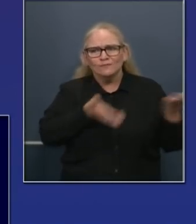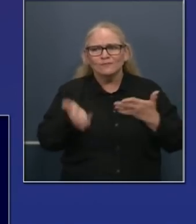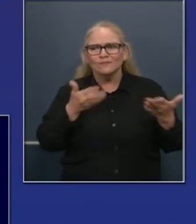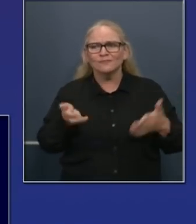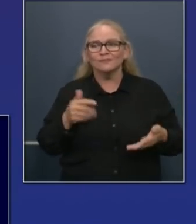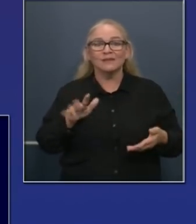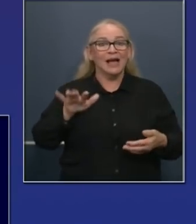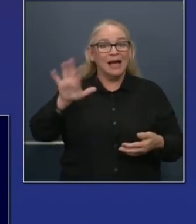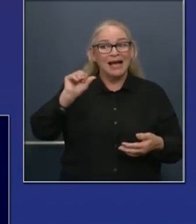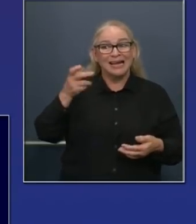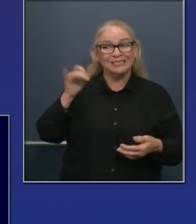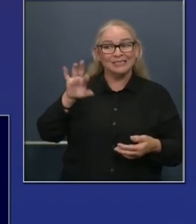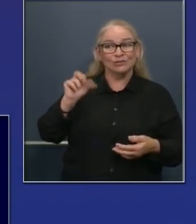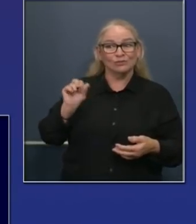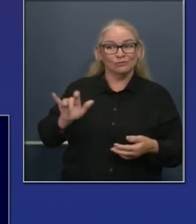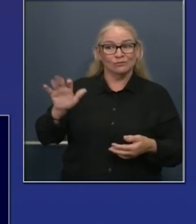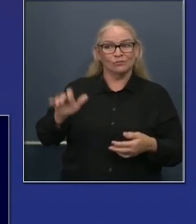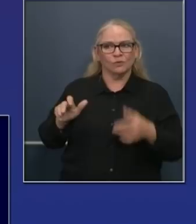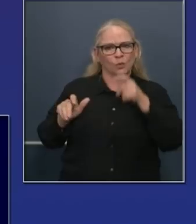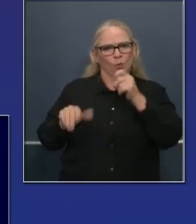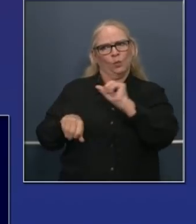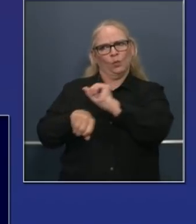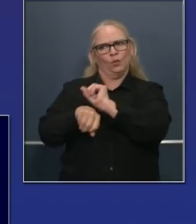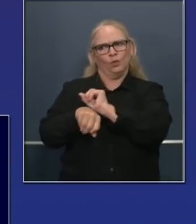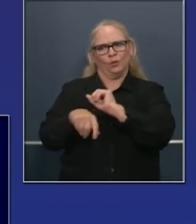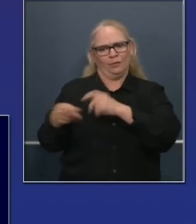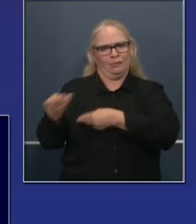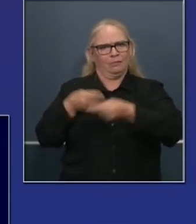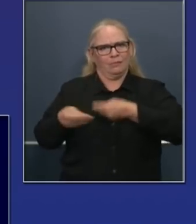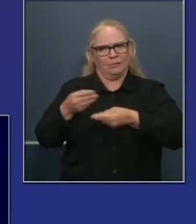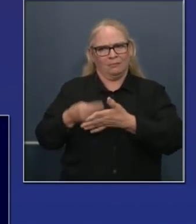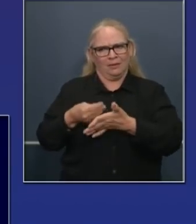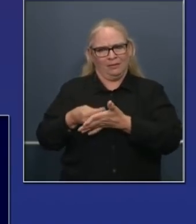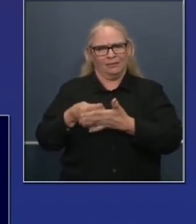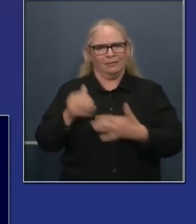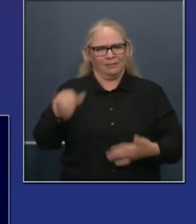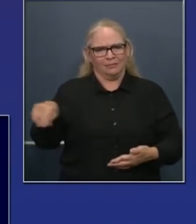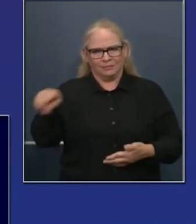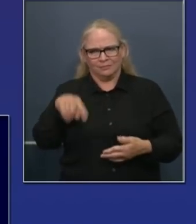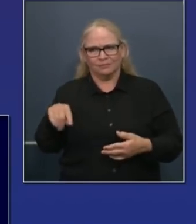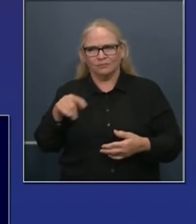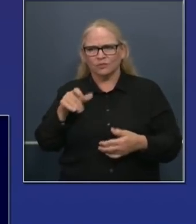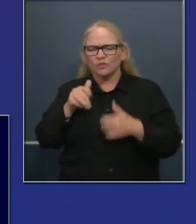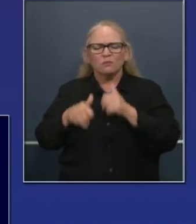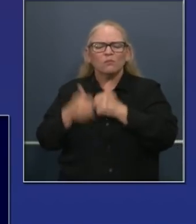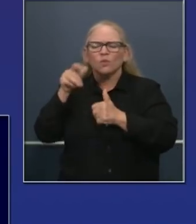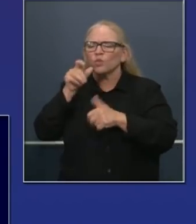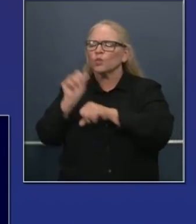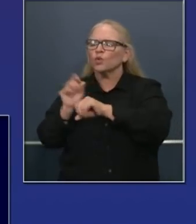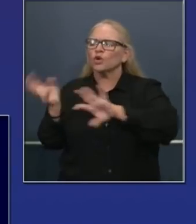CRITICAL WORK FORCE AND TRUCK DRIVERS AND CASHIERS OVER HALF OF THE CASHIERS IN THE STATE